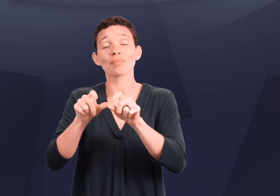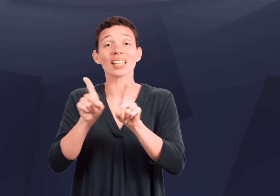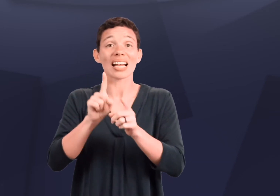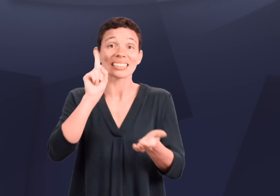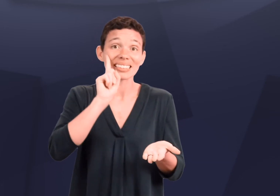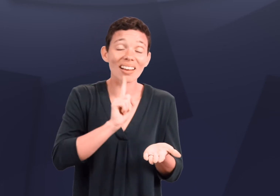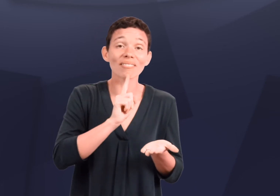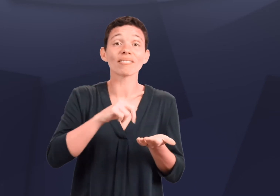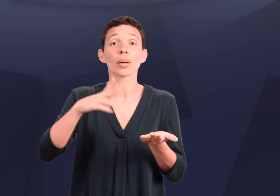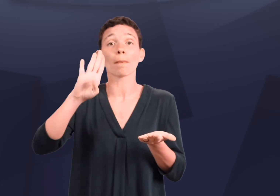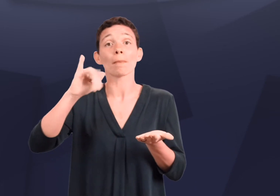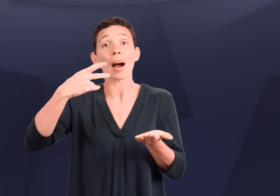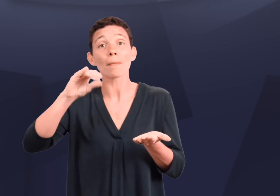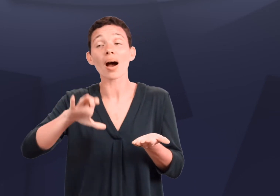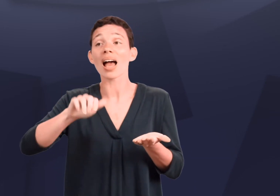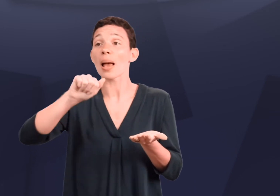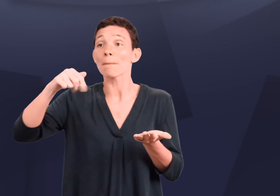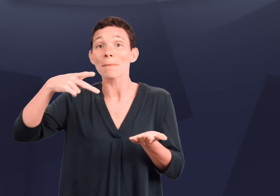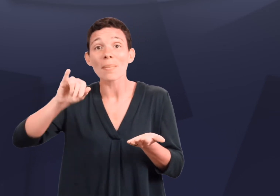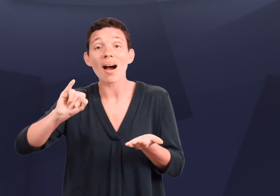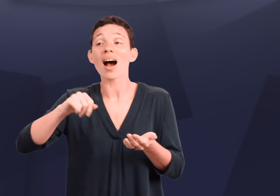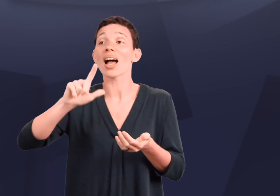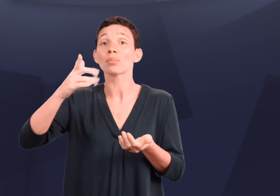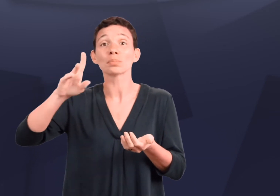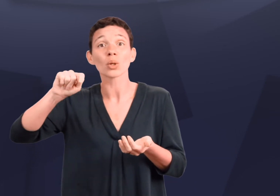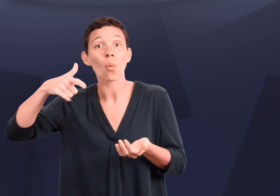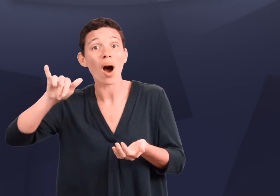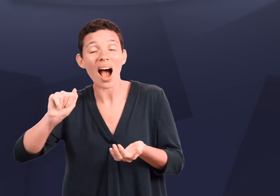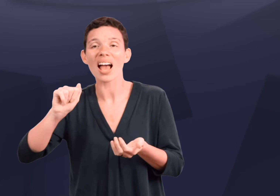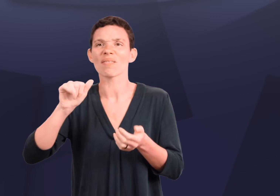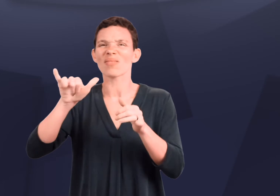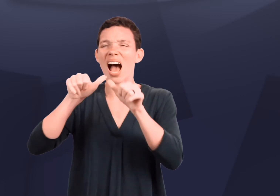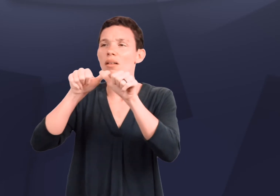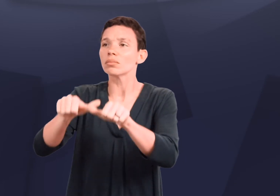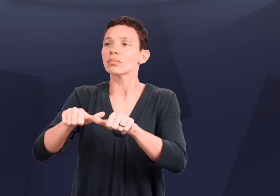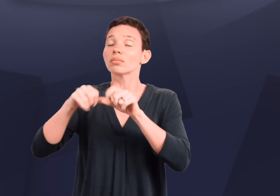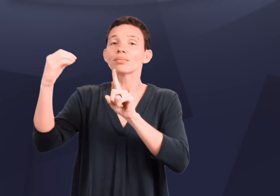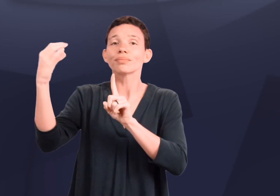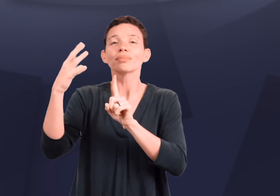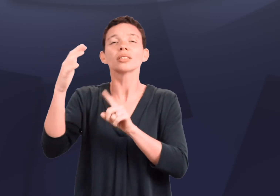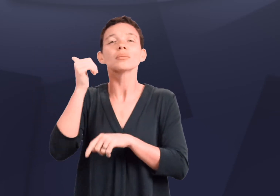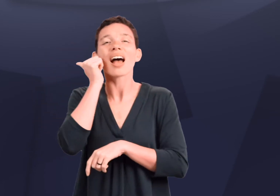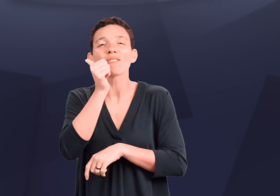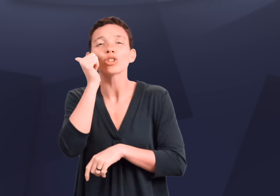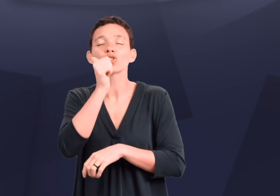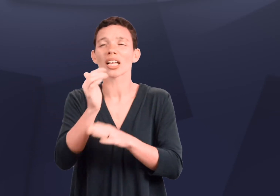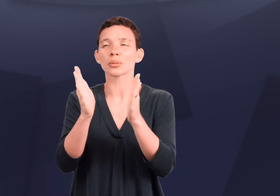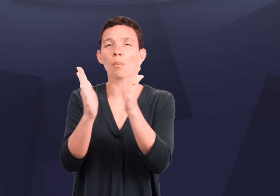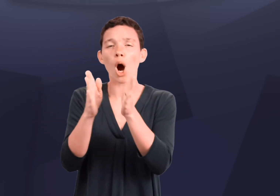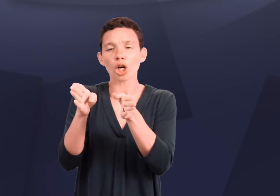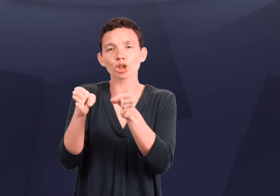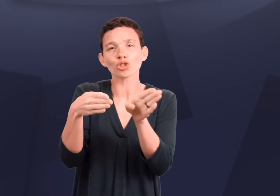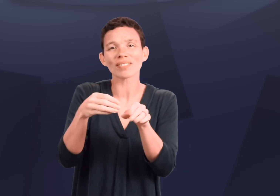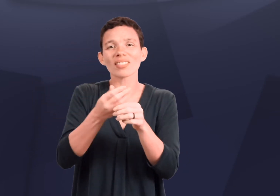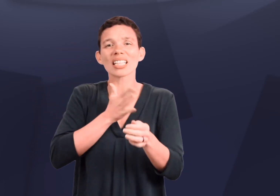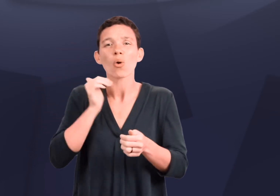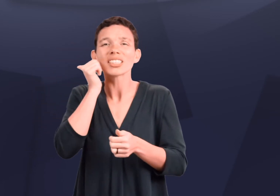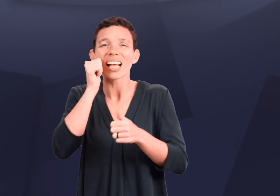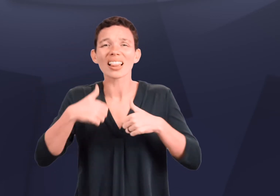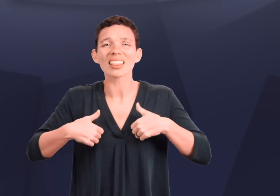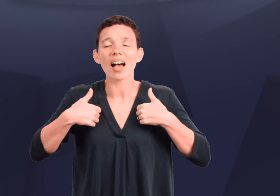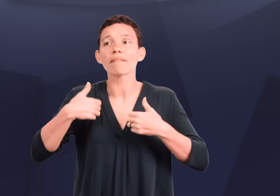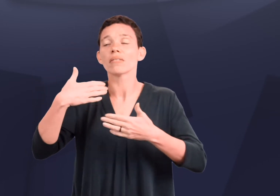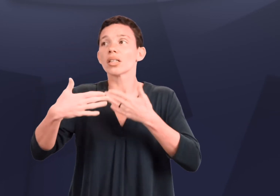As a deaf person, BIPOC, AAPI, and LGBTQIA, these experiences occur daily